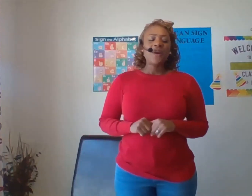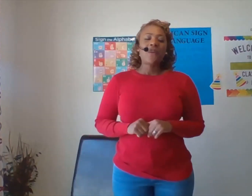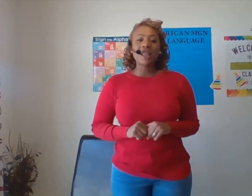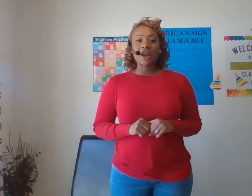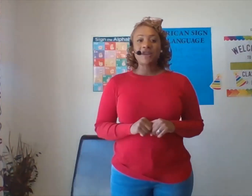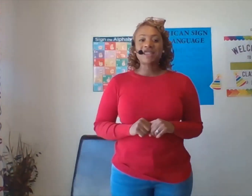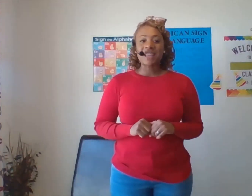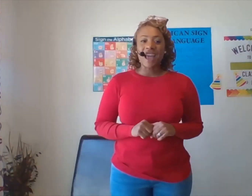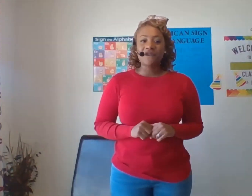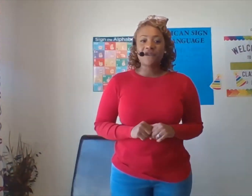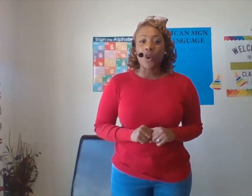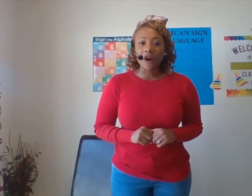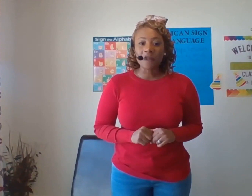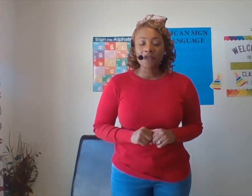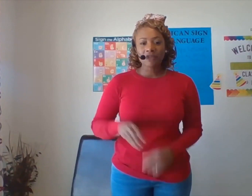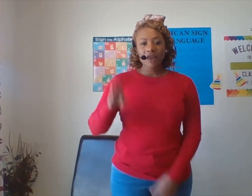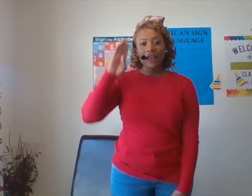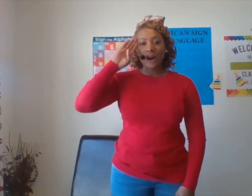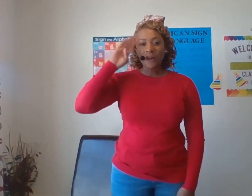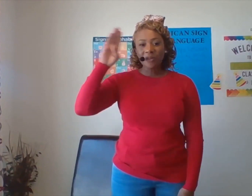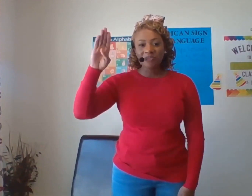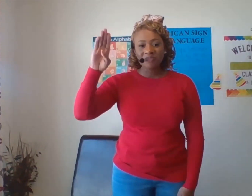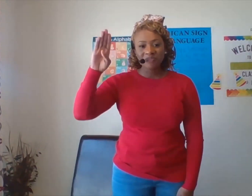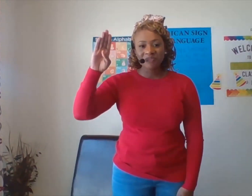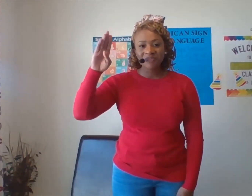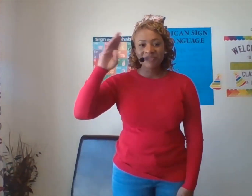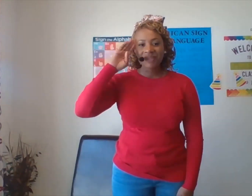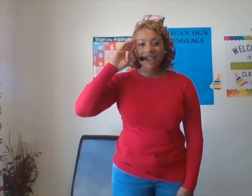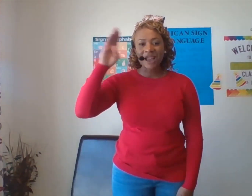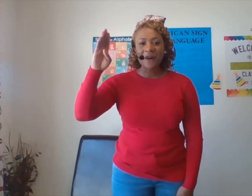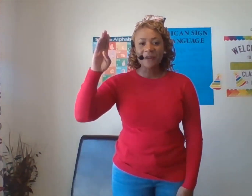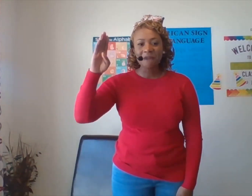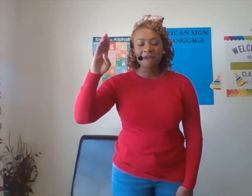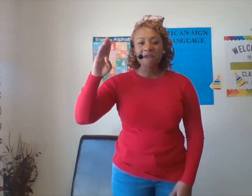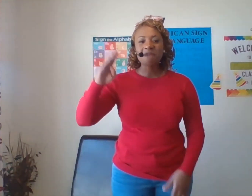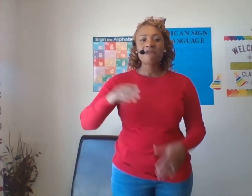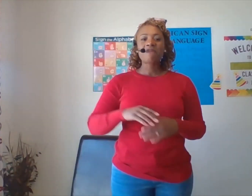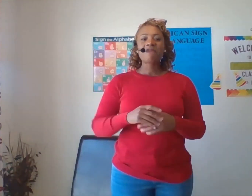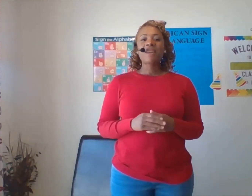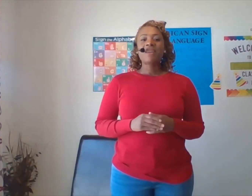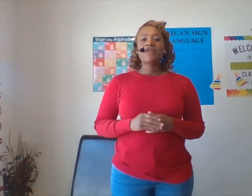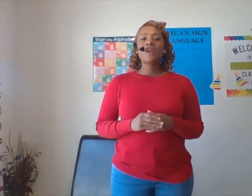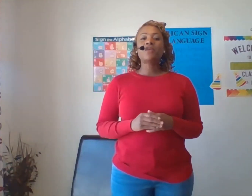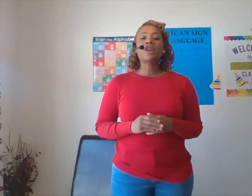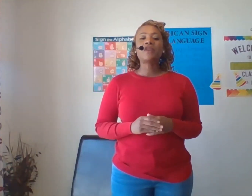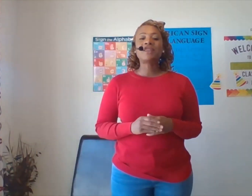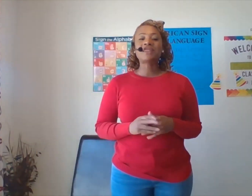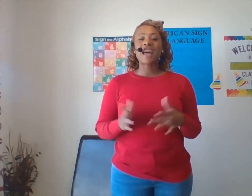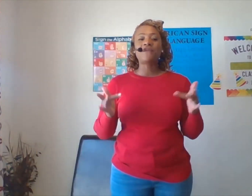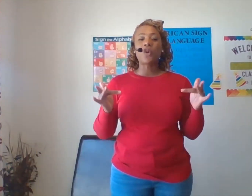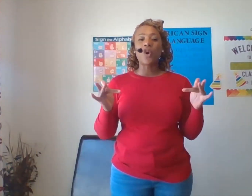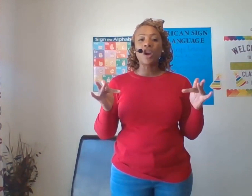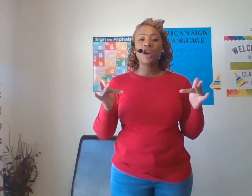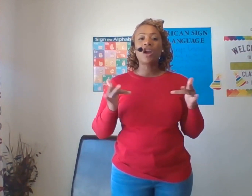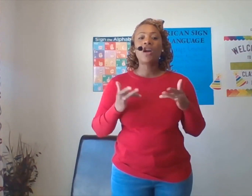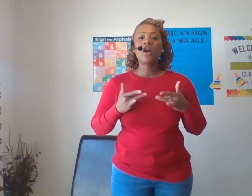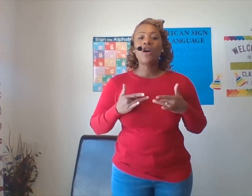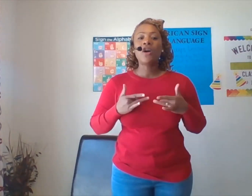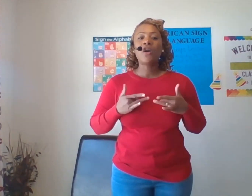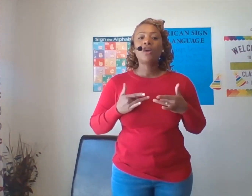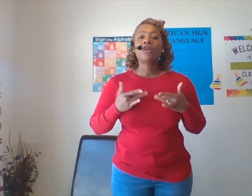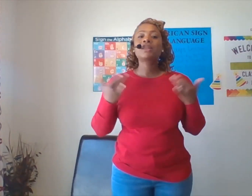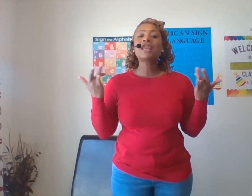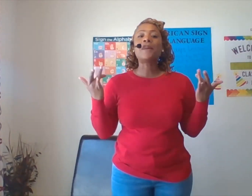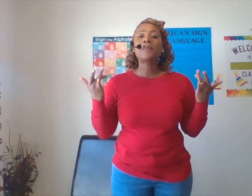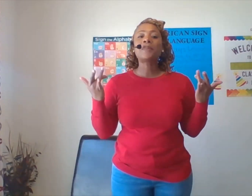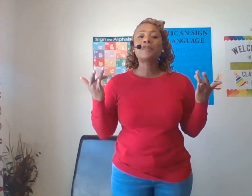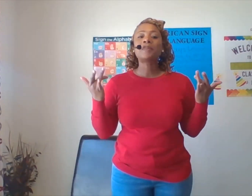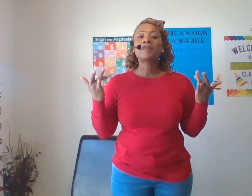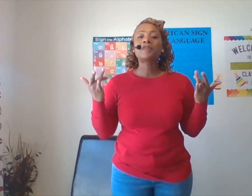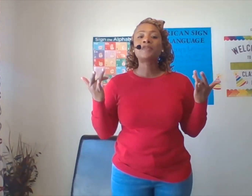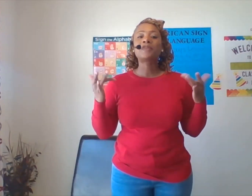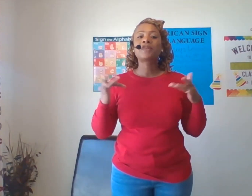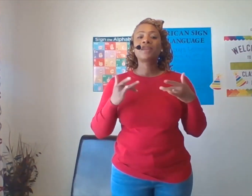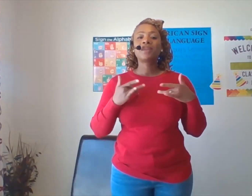learn the sign for hello hello then we learn to sign for what's up